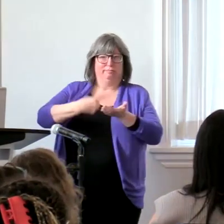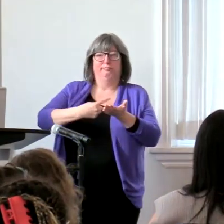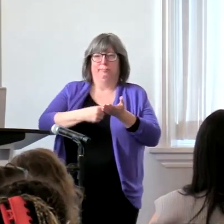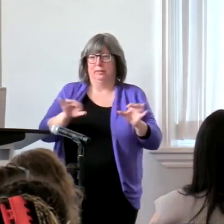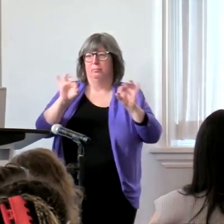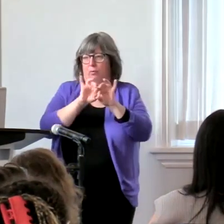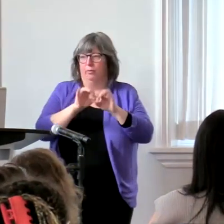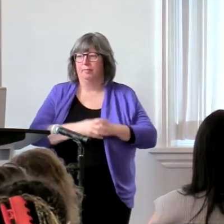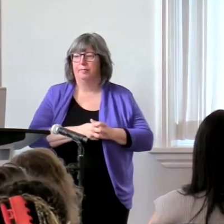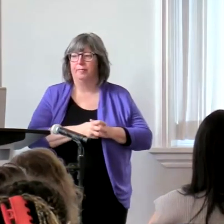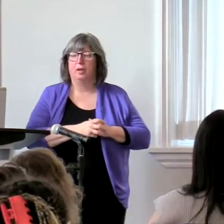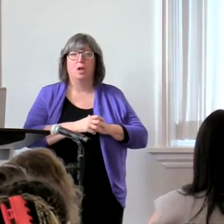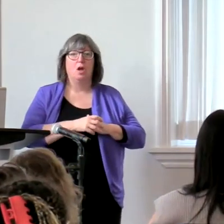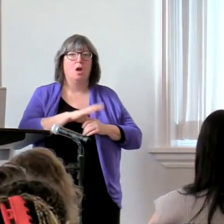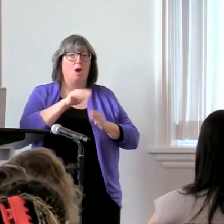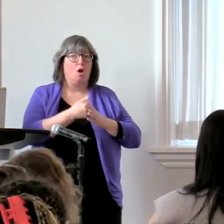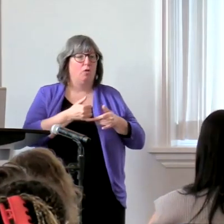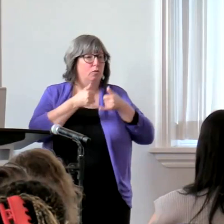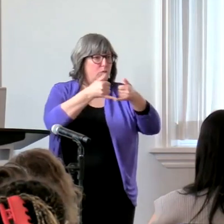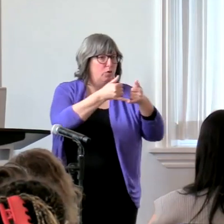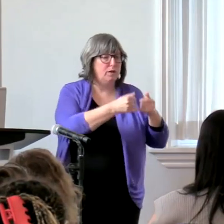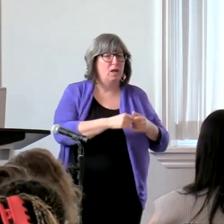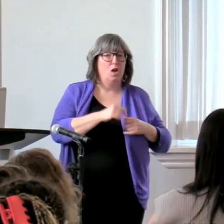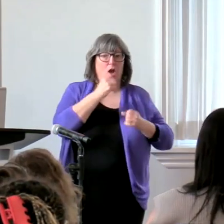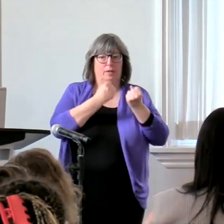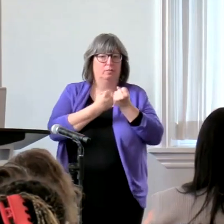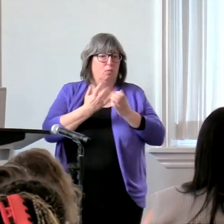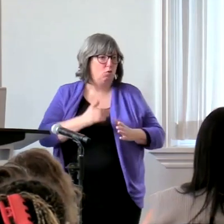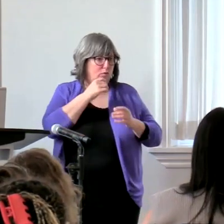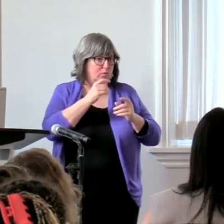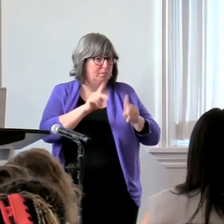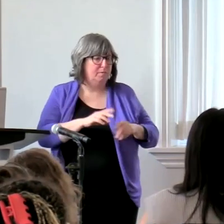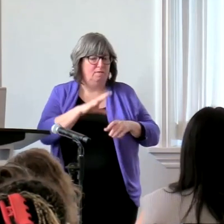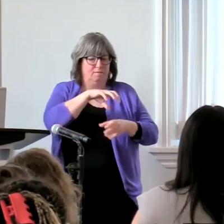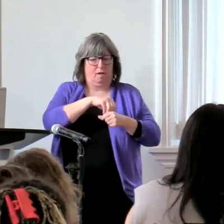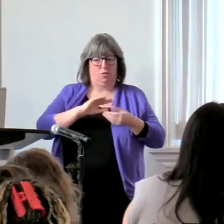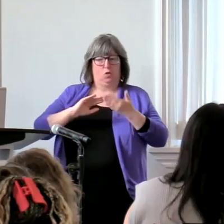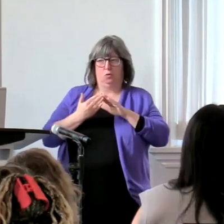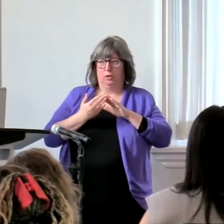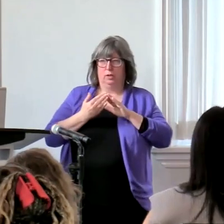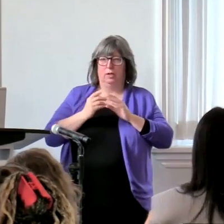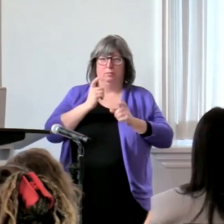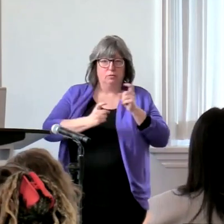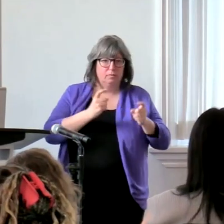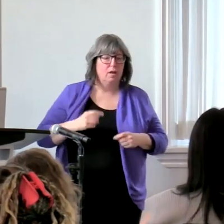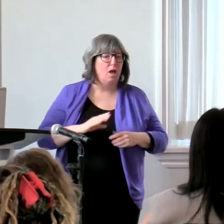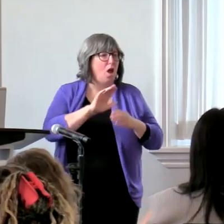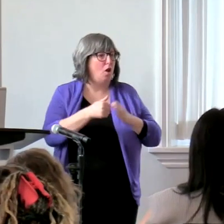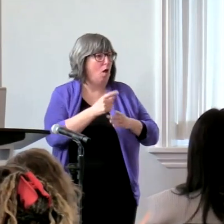All the award recipients and their supporters for the contribution to the community and all of you for being here.